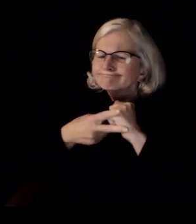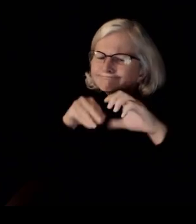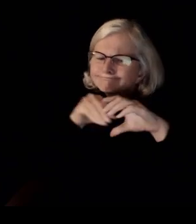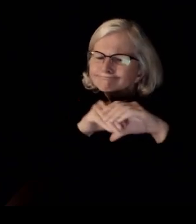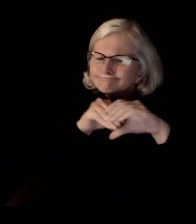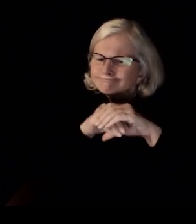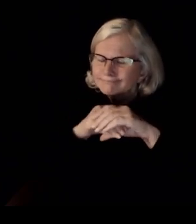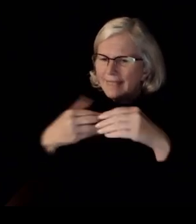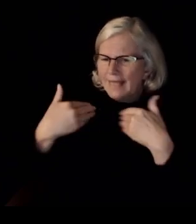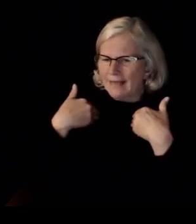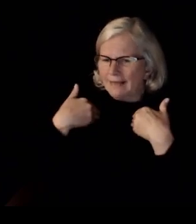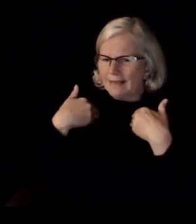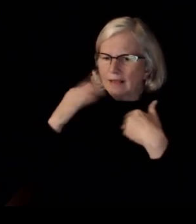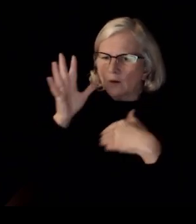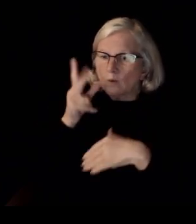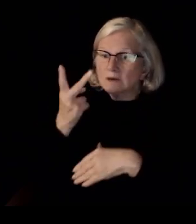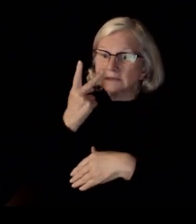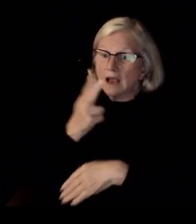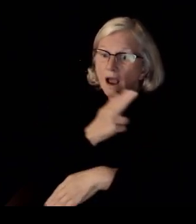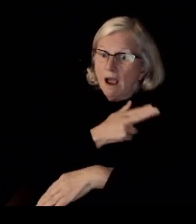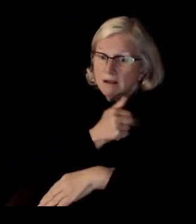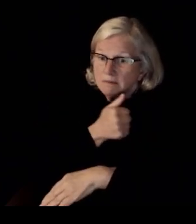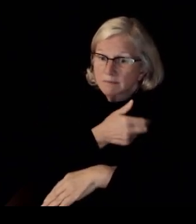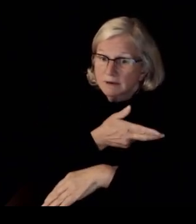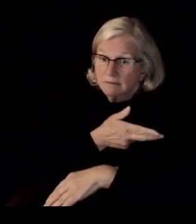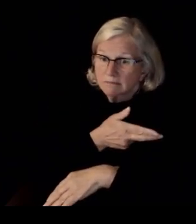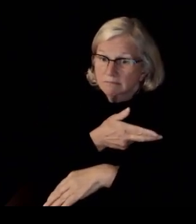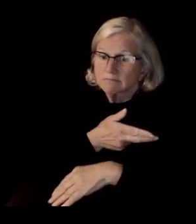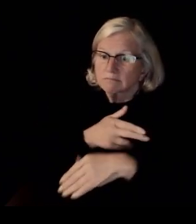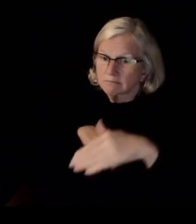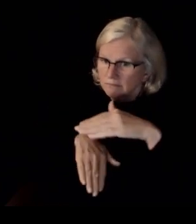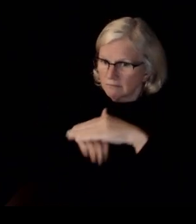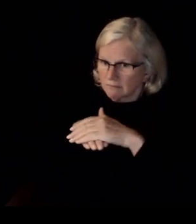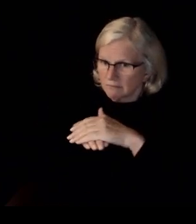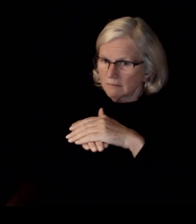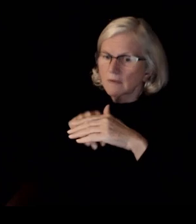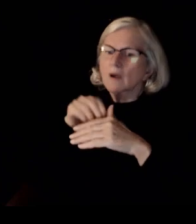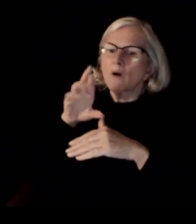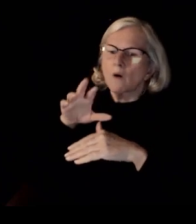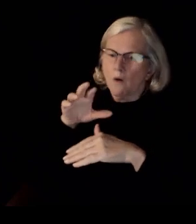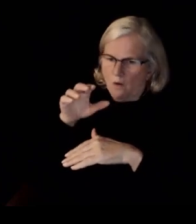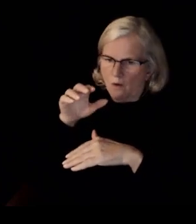at or near the highest they've been since the beginning of the pandemic. Since March